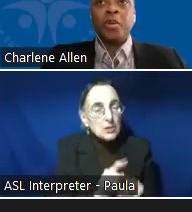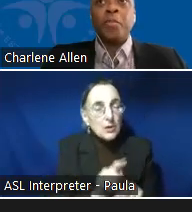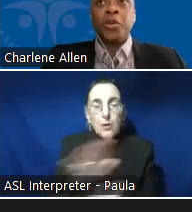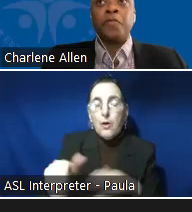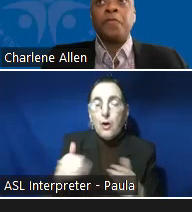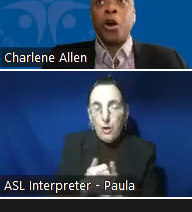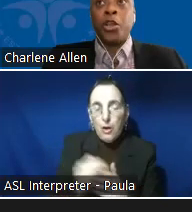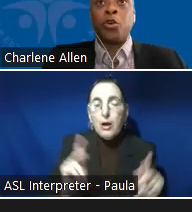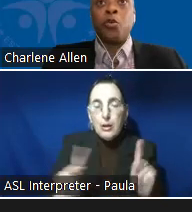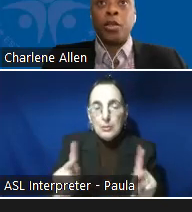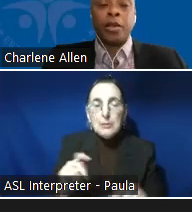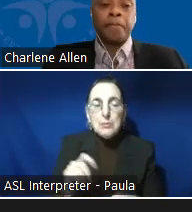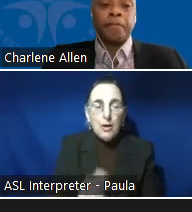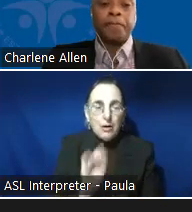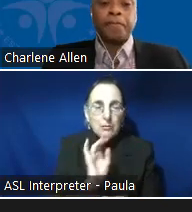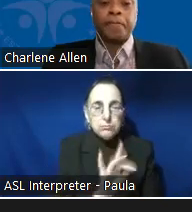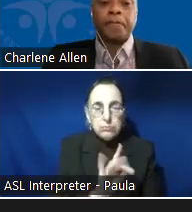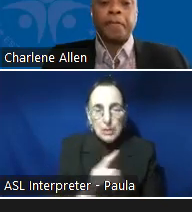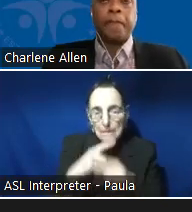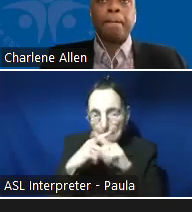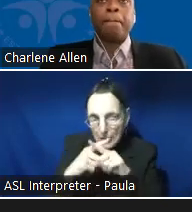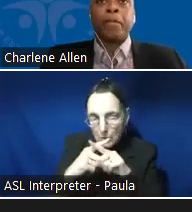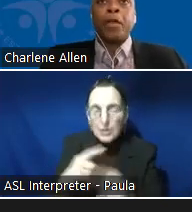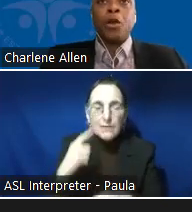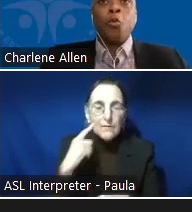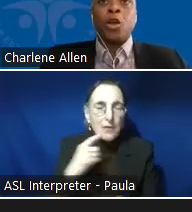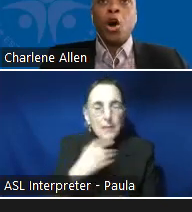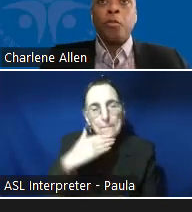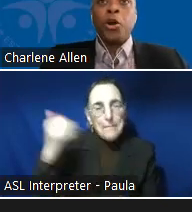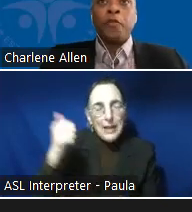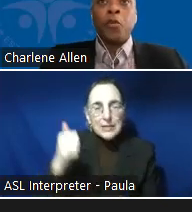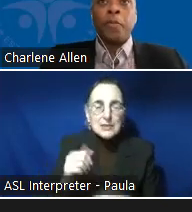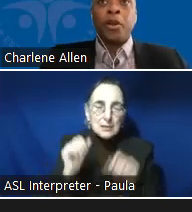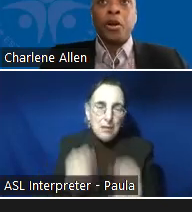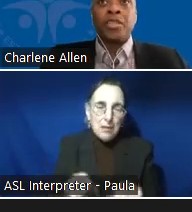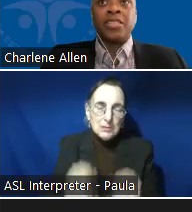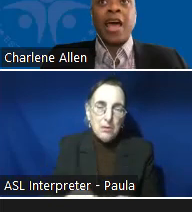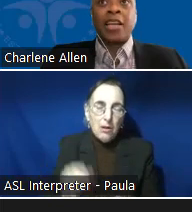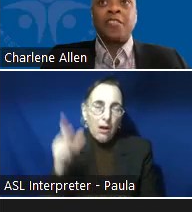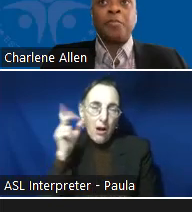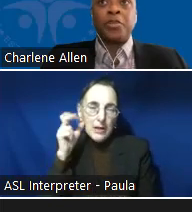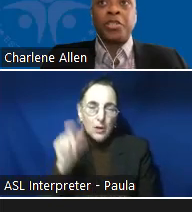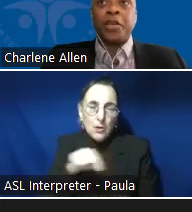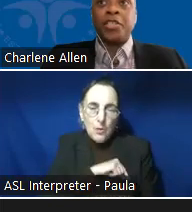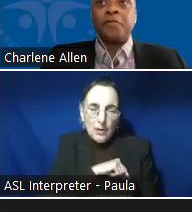been muted for audio quality. One hallmark of our webinars is active participation from